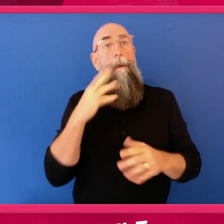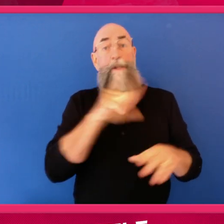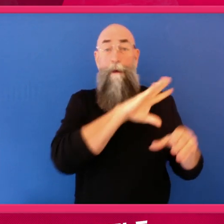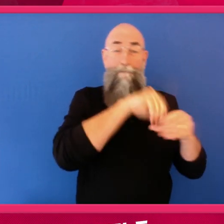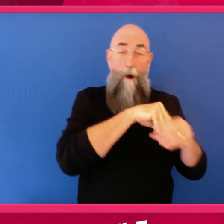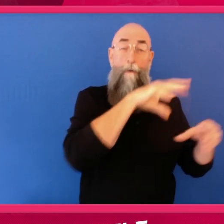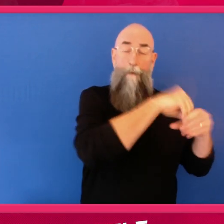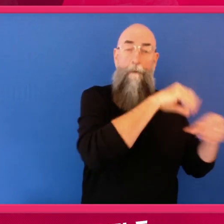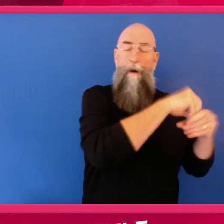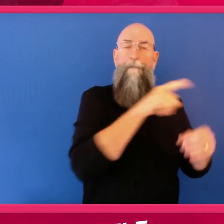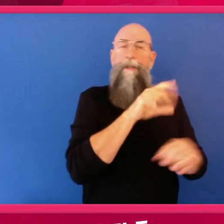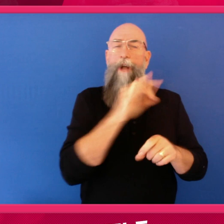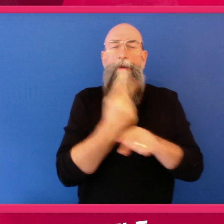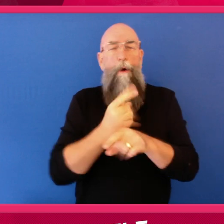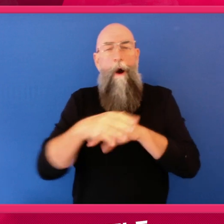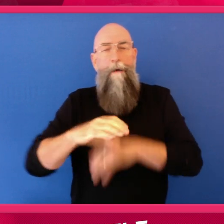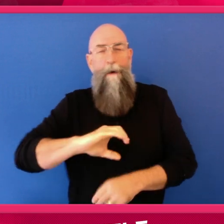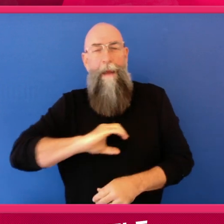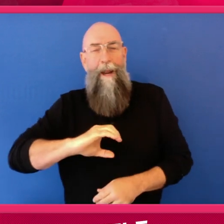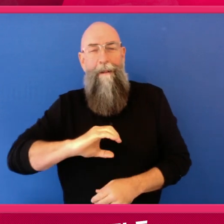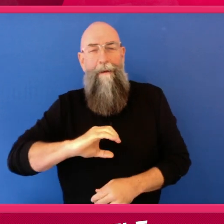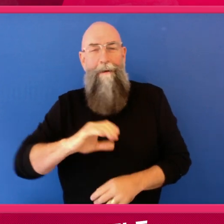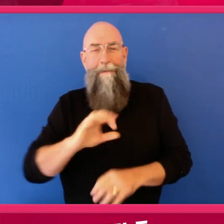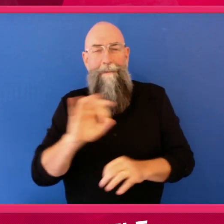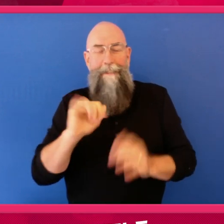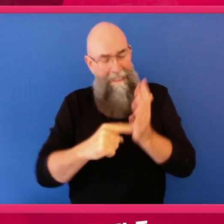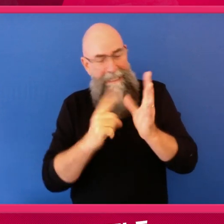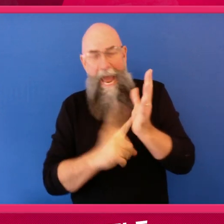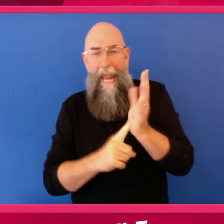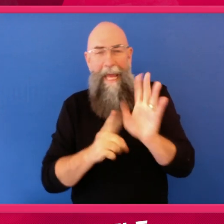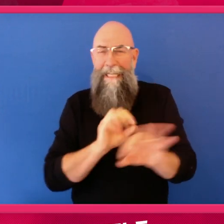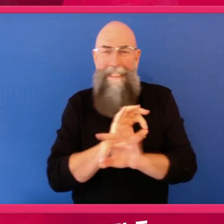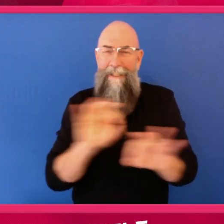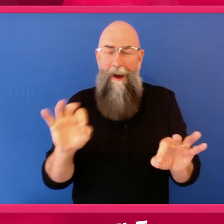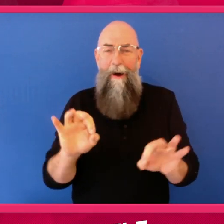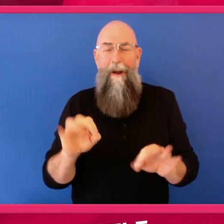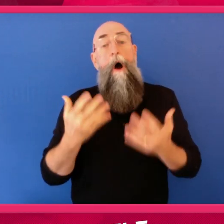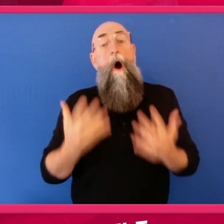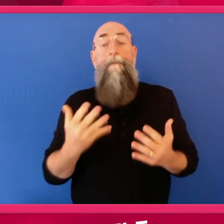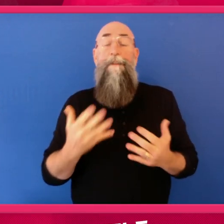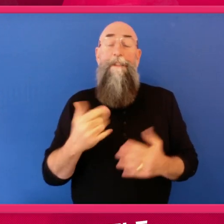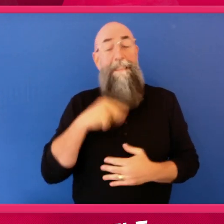of the guys on the team. Your medal tally is a photo with the gold underneath it, of